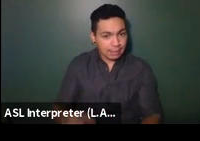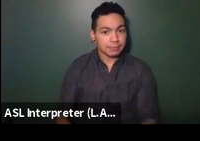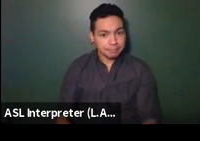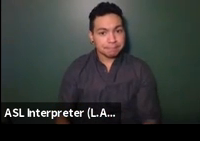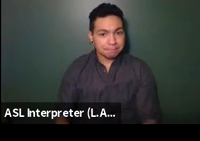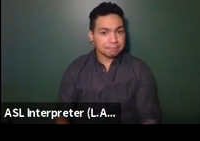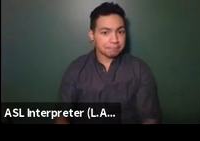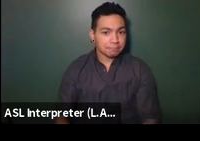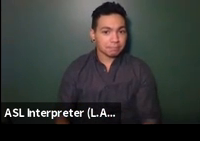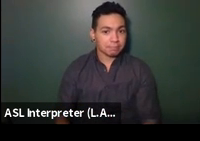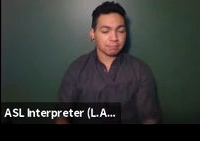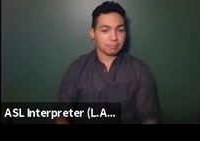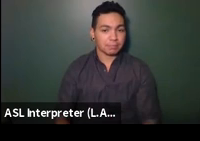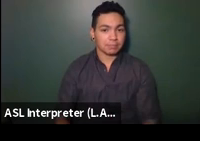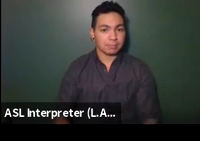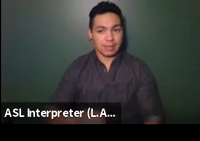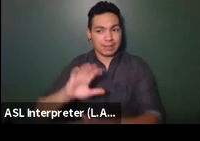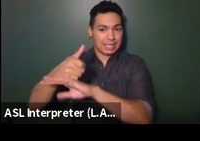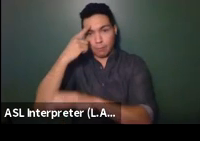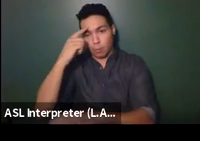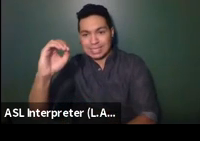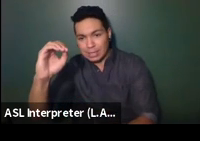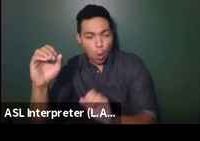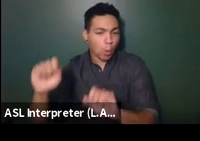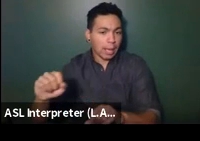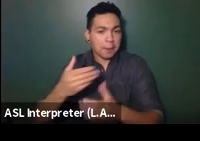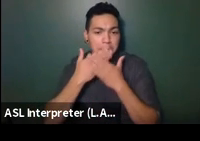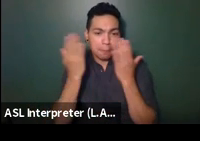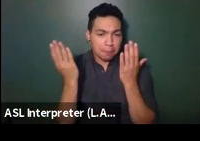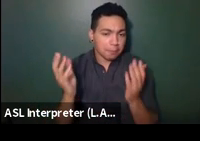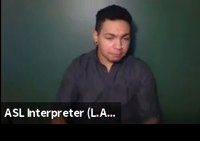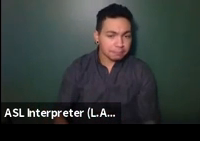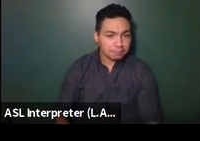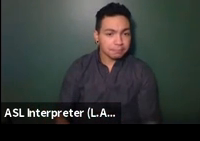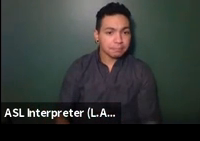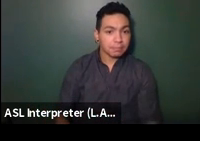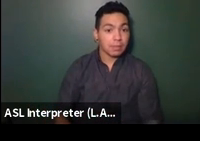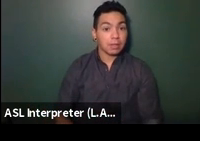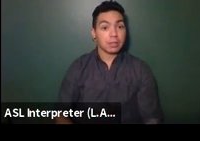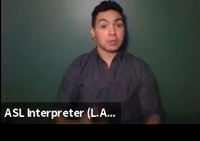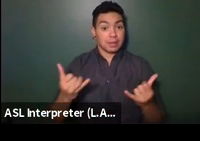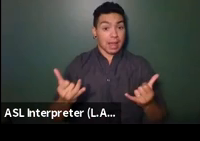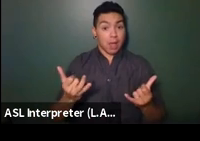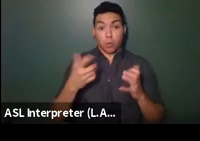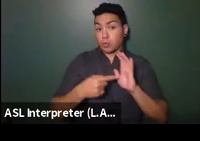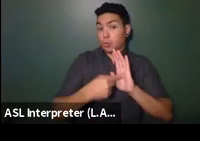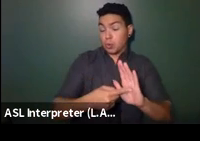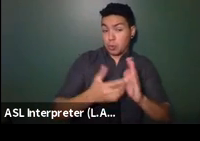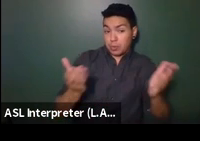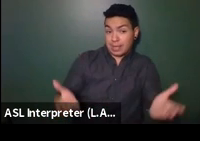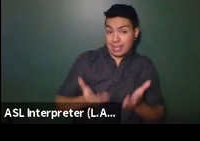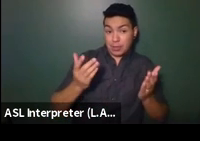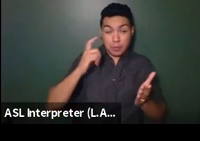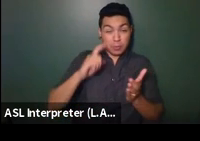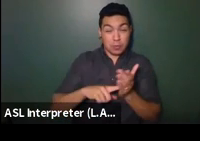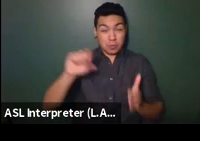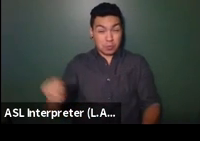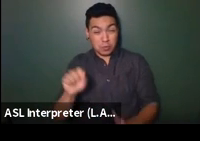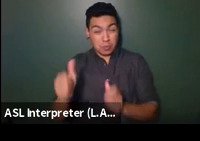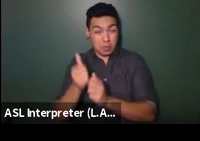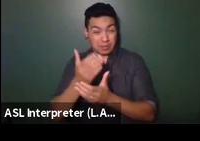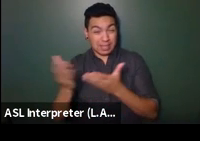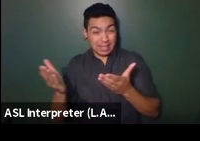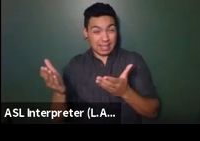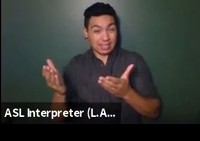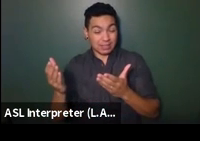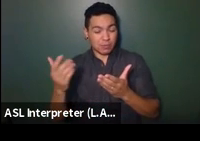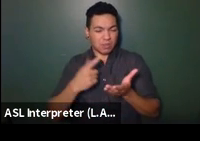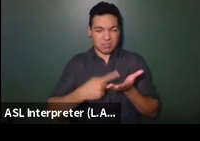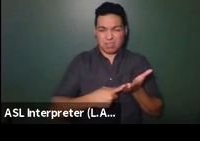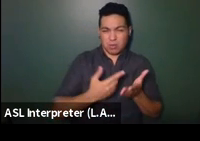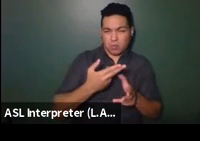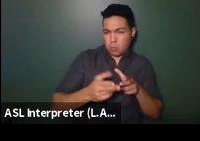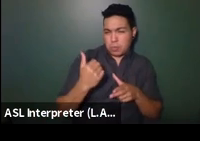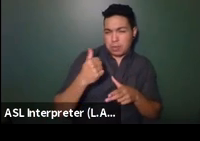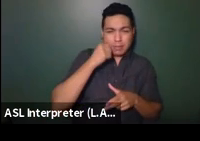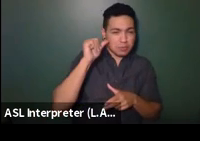ESD 189 - Amy Colburn: You know, is telling me that it's worth zero points, but from here. One thing I do want to point out, because in school do most things we talked about this a little bit yesterday, if things are published or unpublished